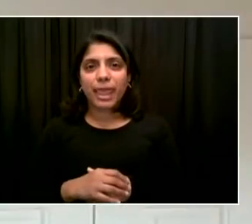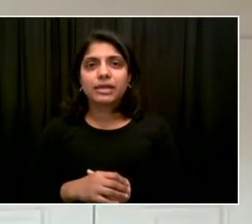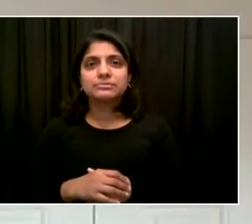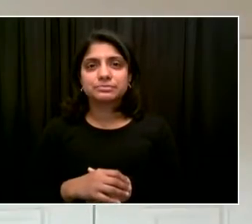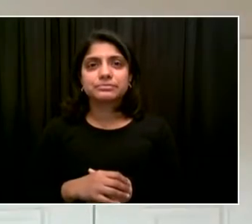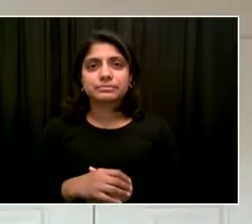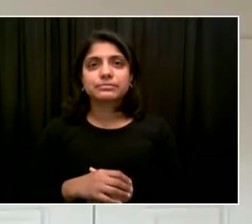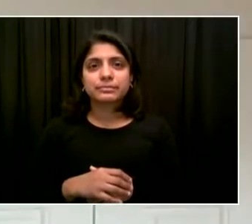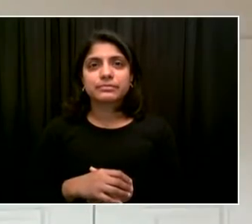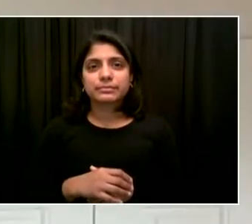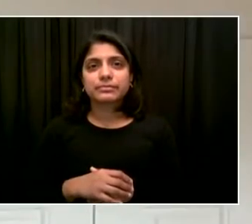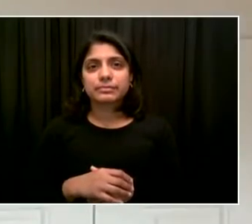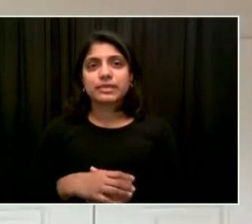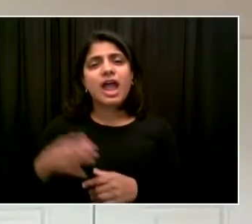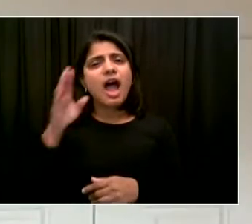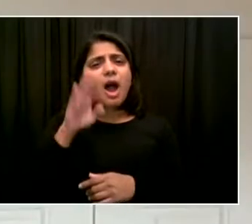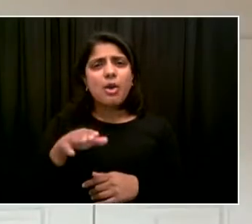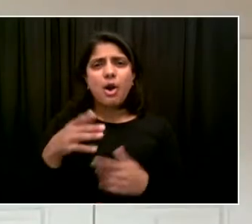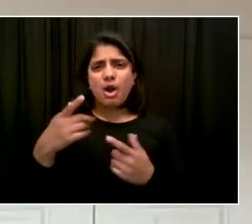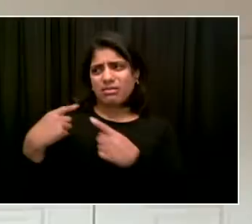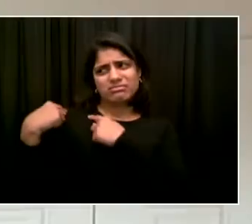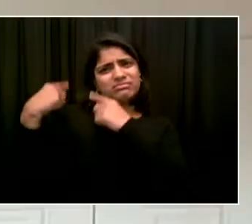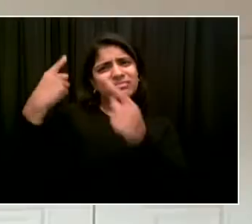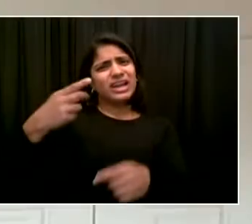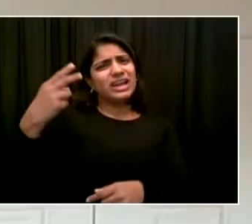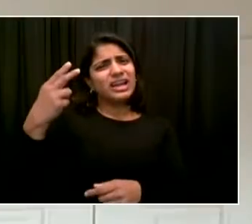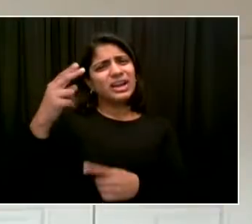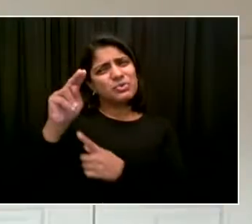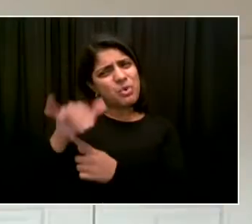FAMILIES, MOVING